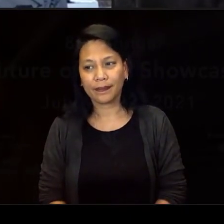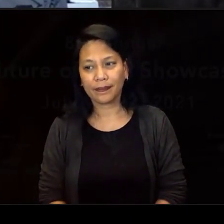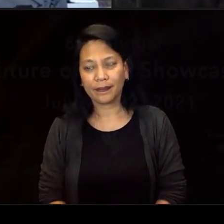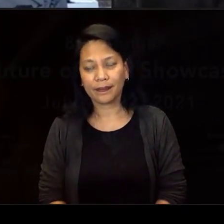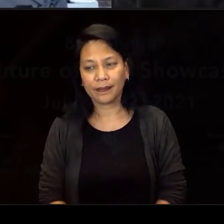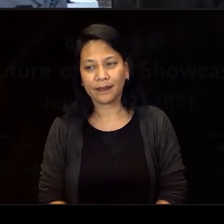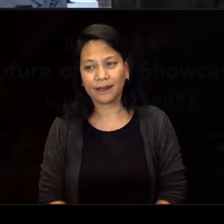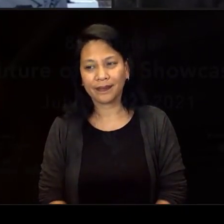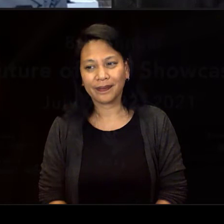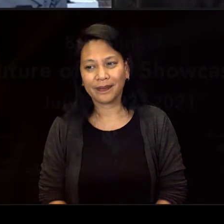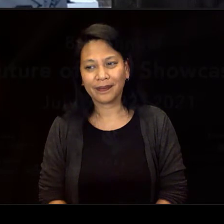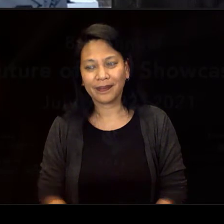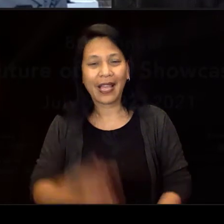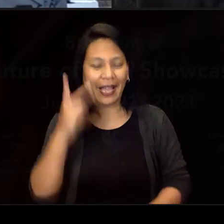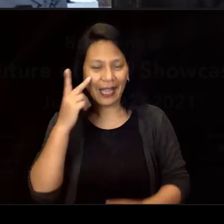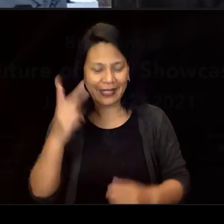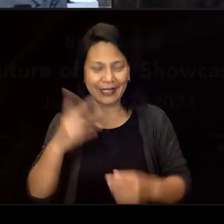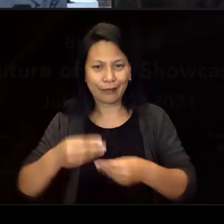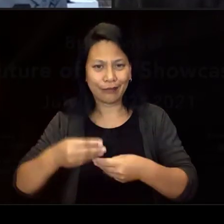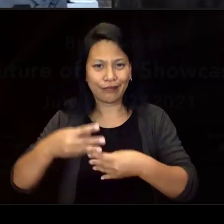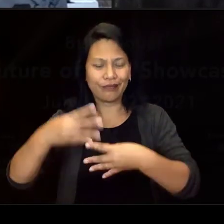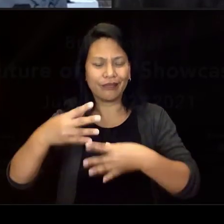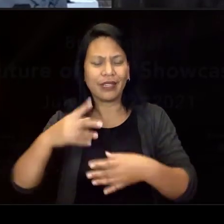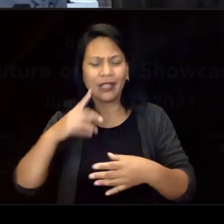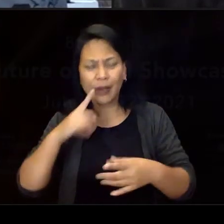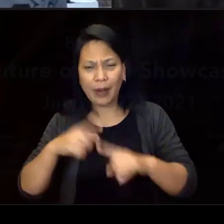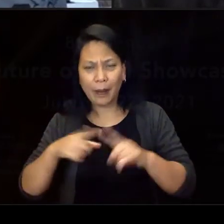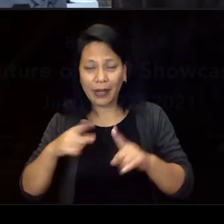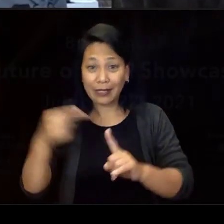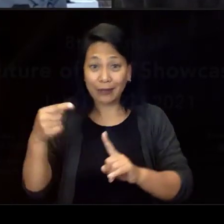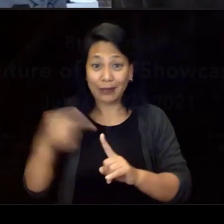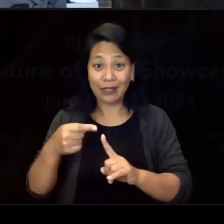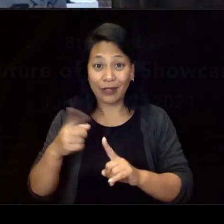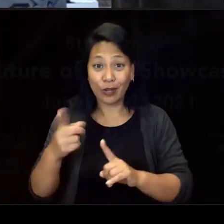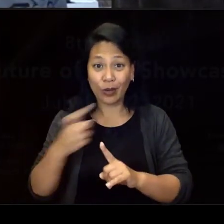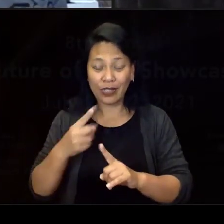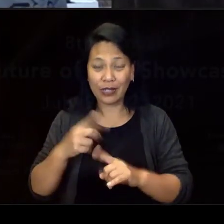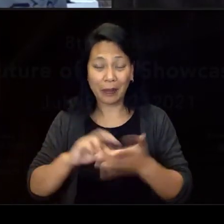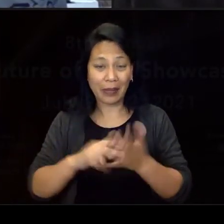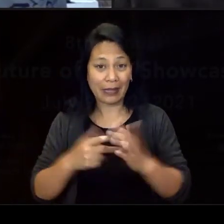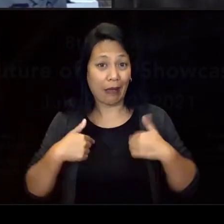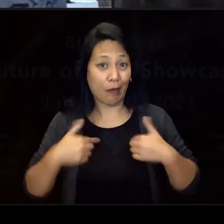I haven't seen any questions just yet, which is very much a go-ahead for me for asking other questions.